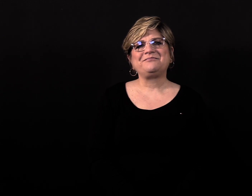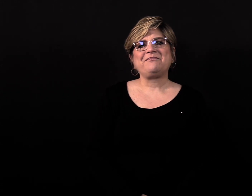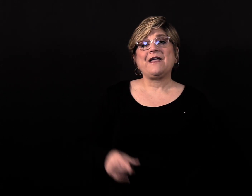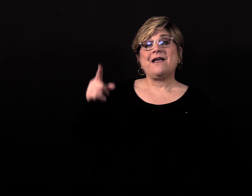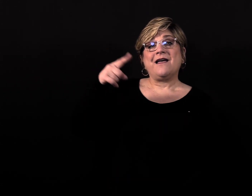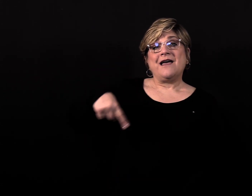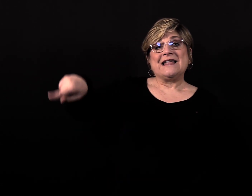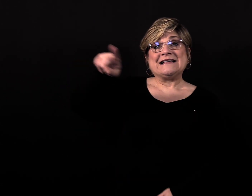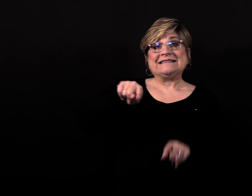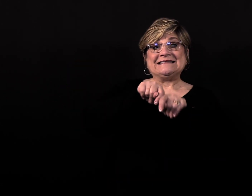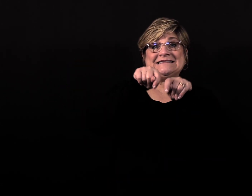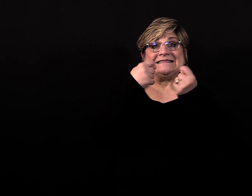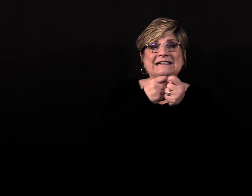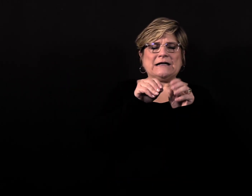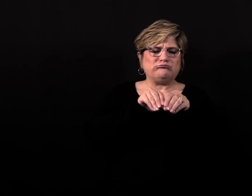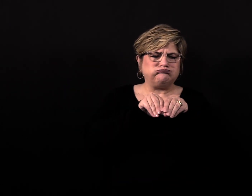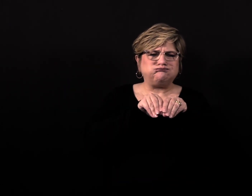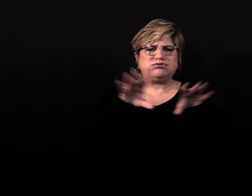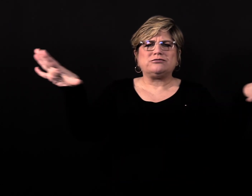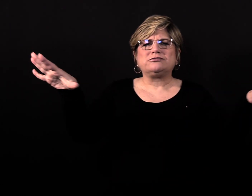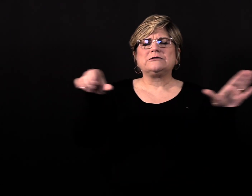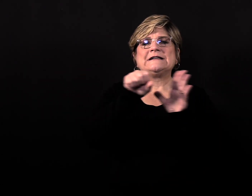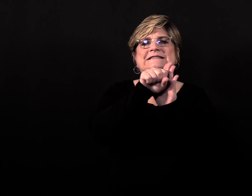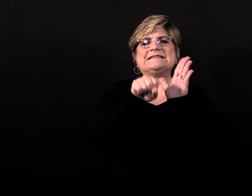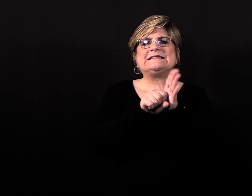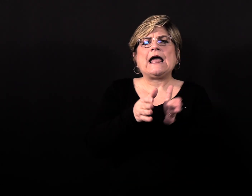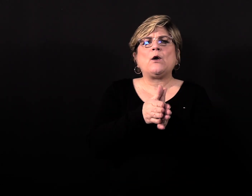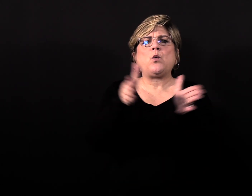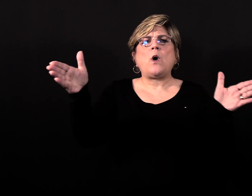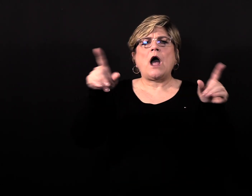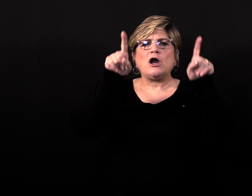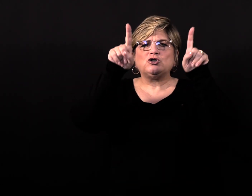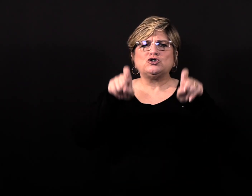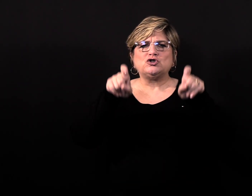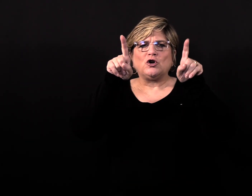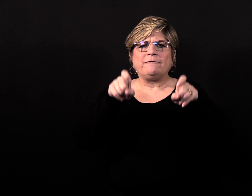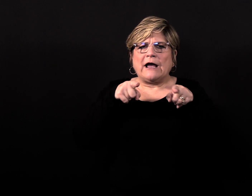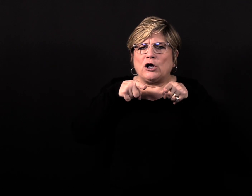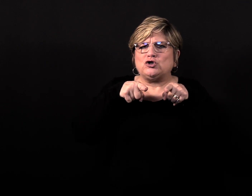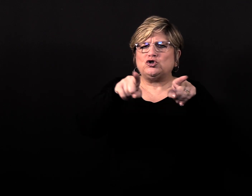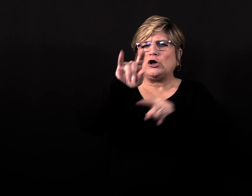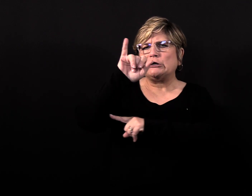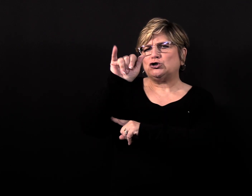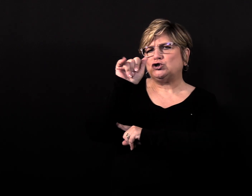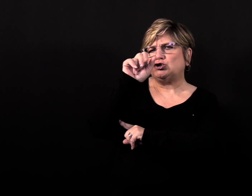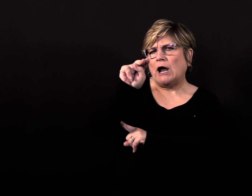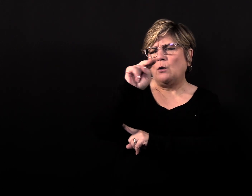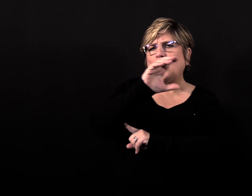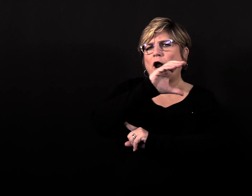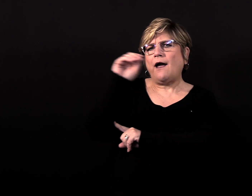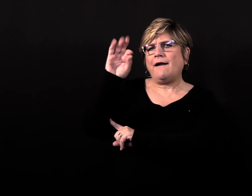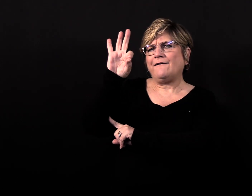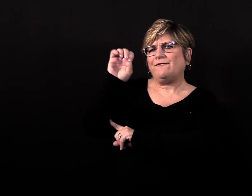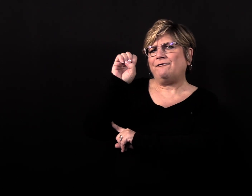The team sent out a statewide survey during January and February.